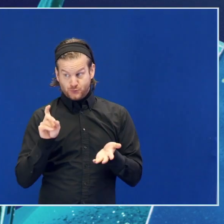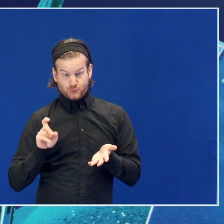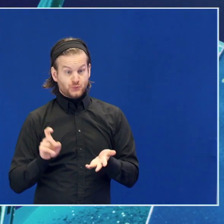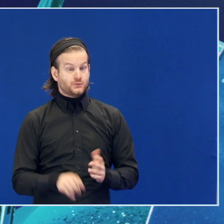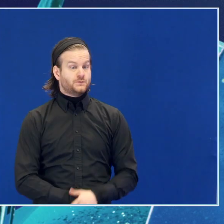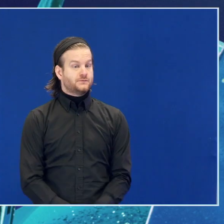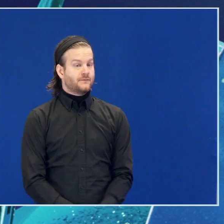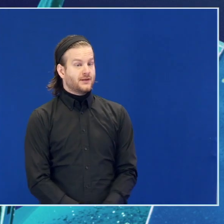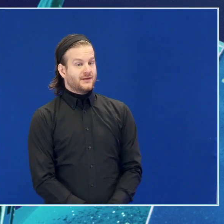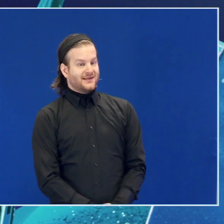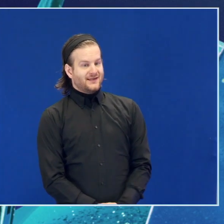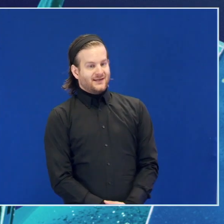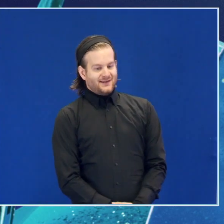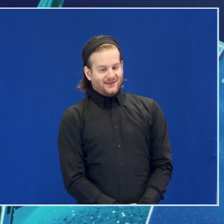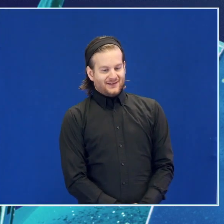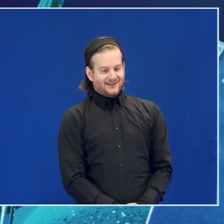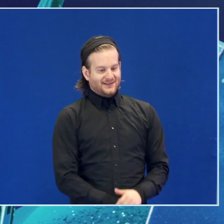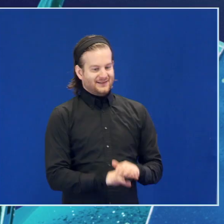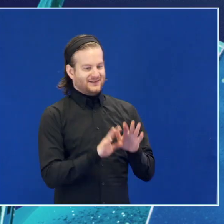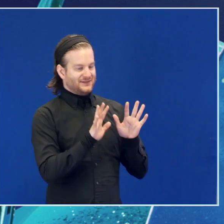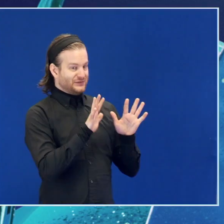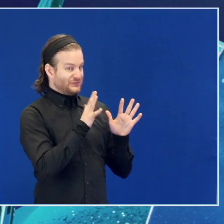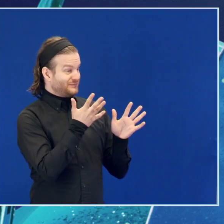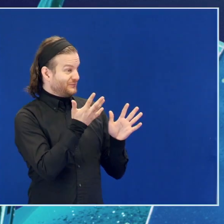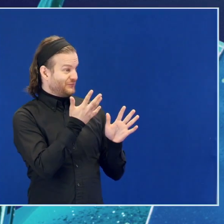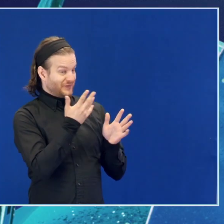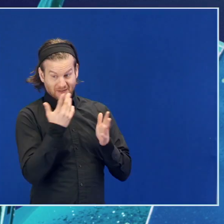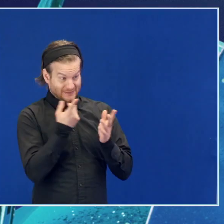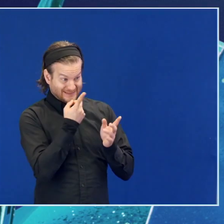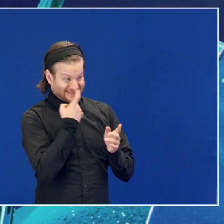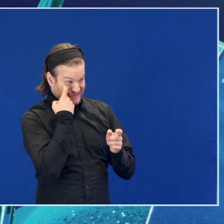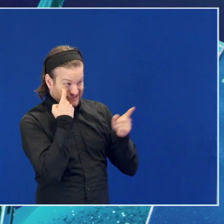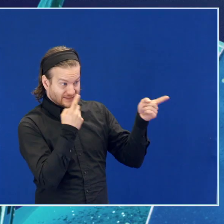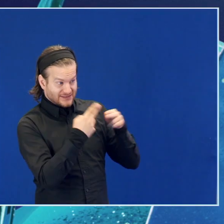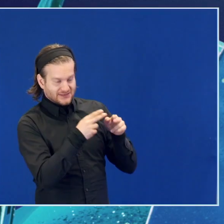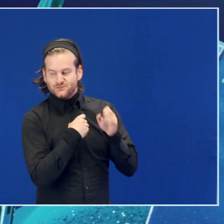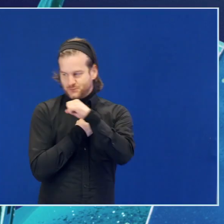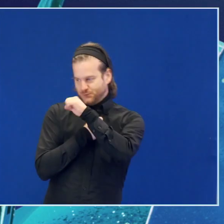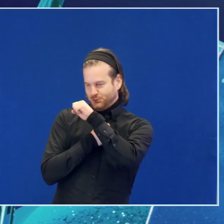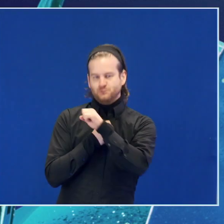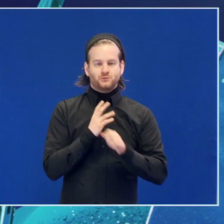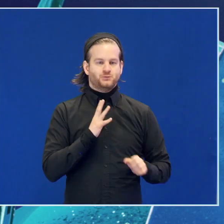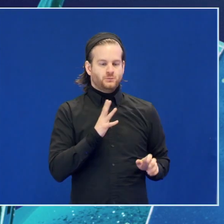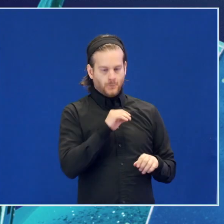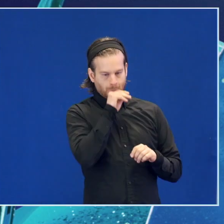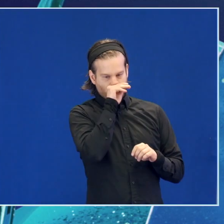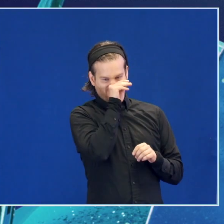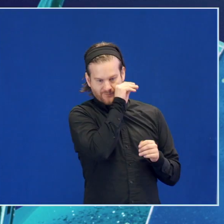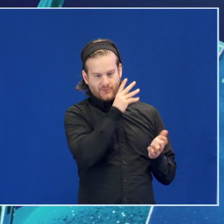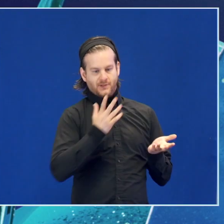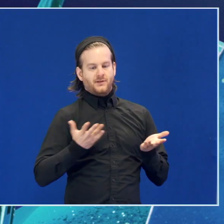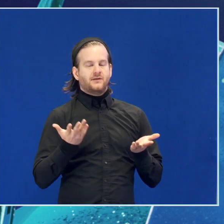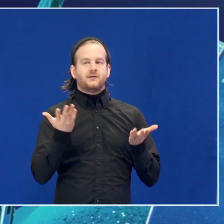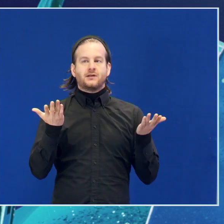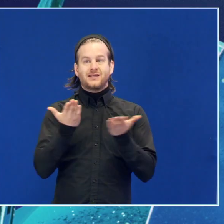Yeah. I mentioned some of the programs we have at Microsoft, which are really extremely critical, I think.